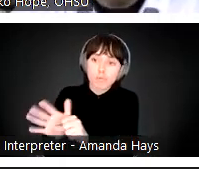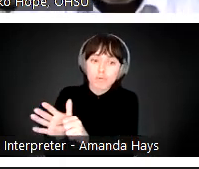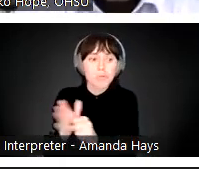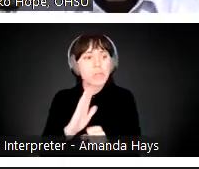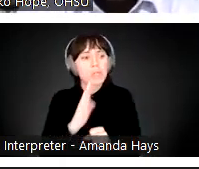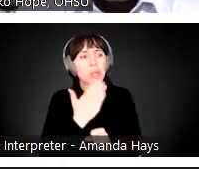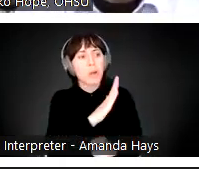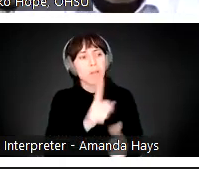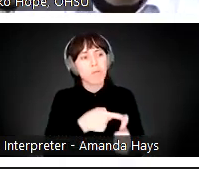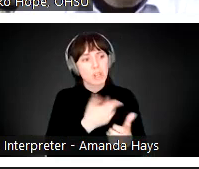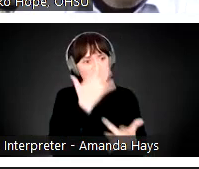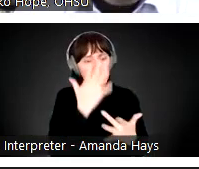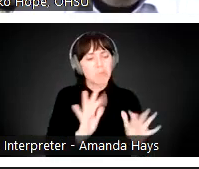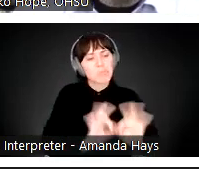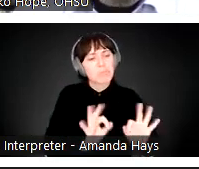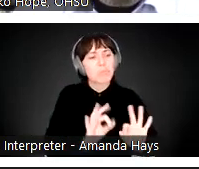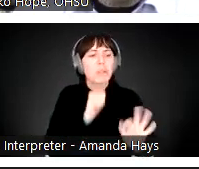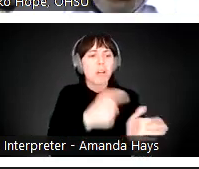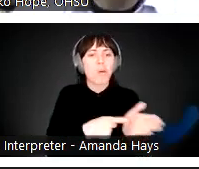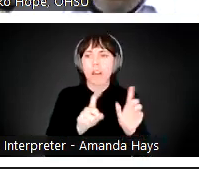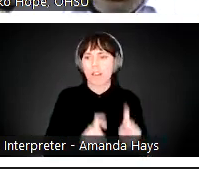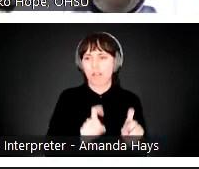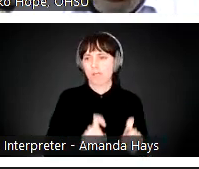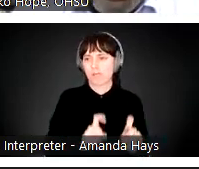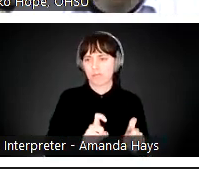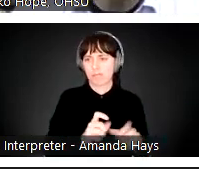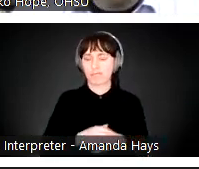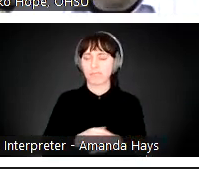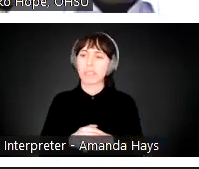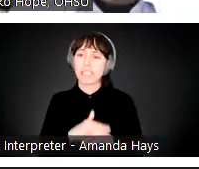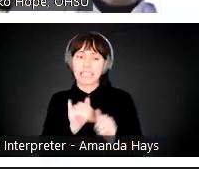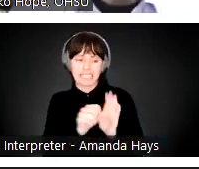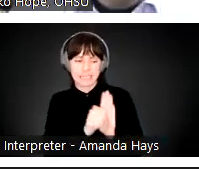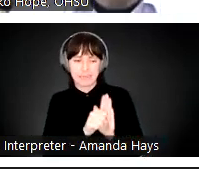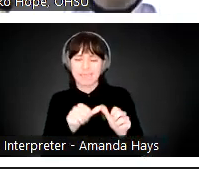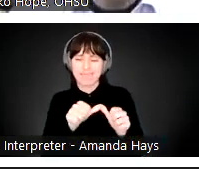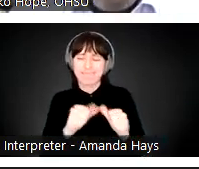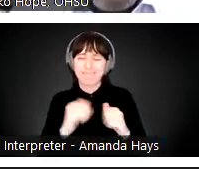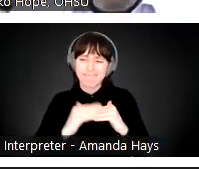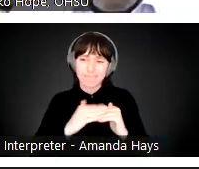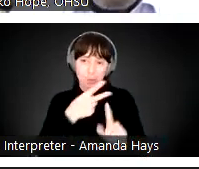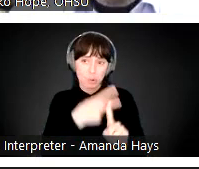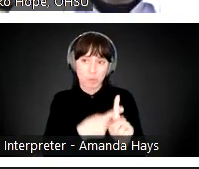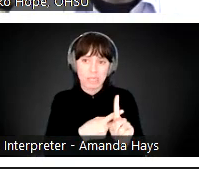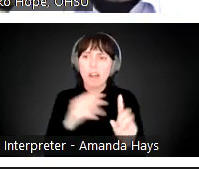were getting their acute COVID illness. These symptoms last for at least two months, and they really can't be